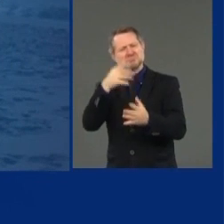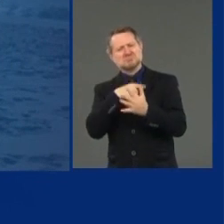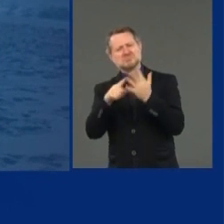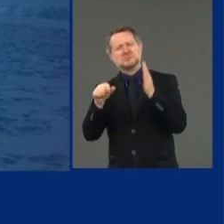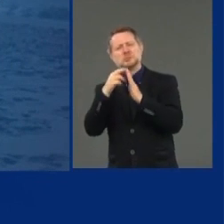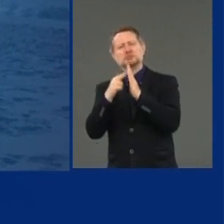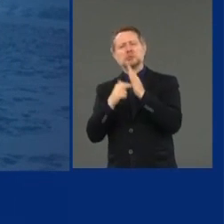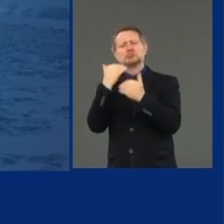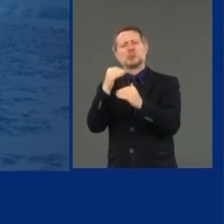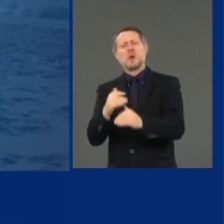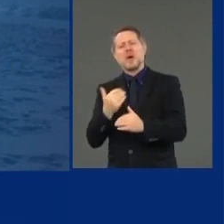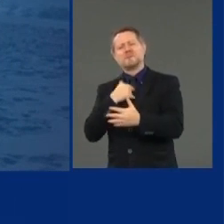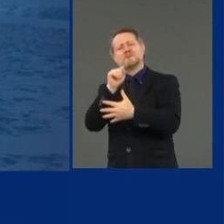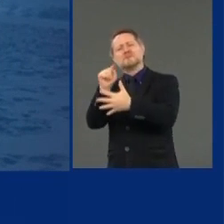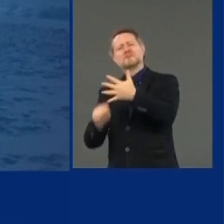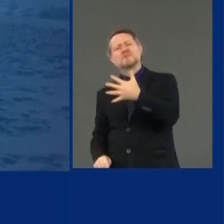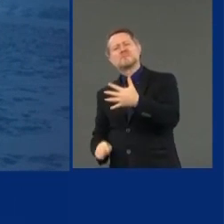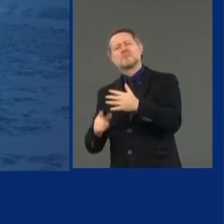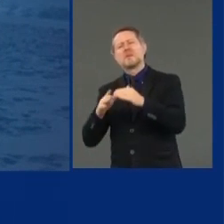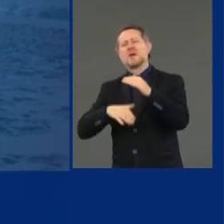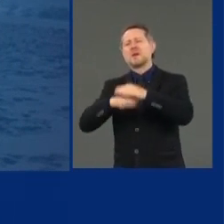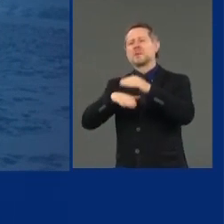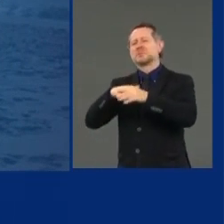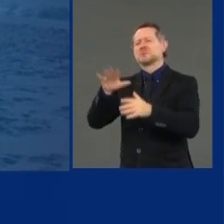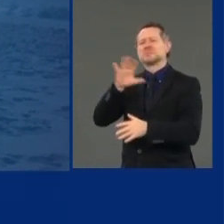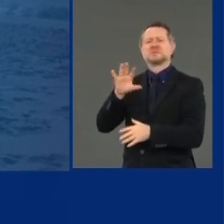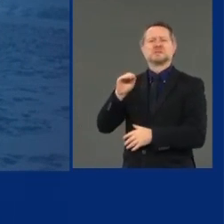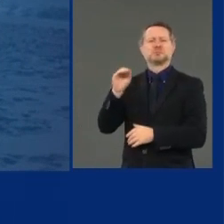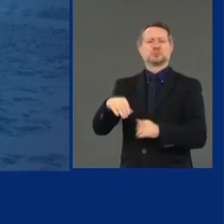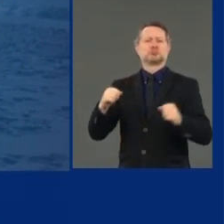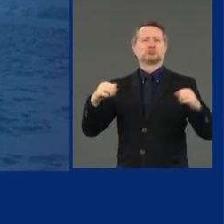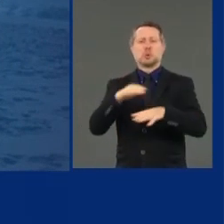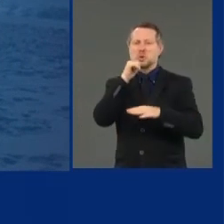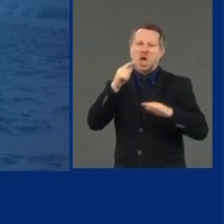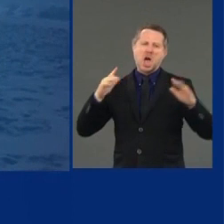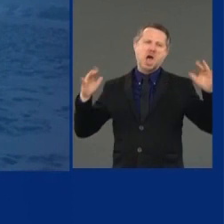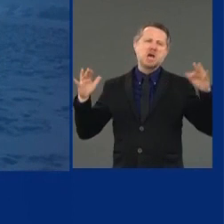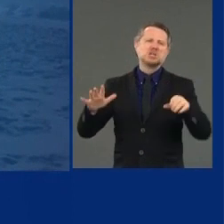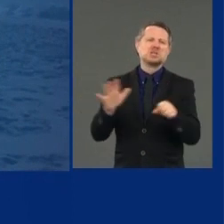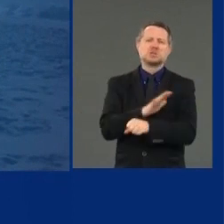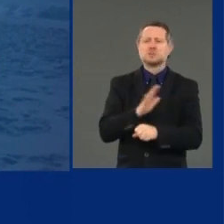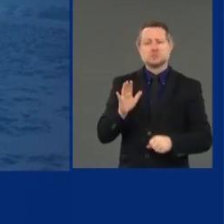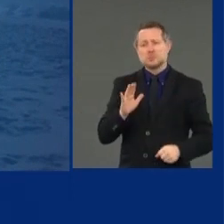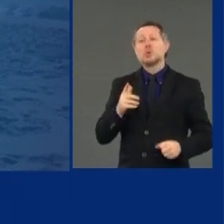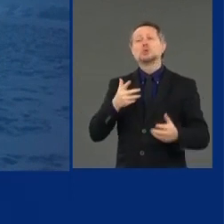PARK. JUST A NOTE ON THESE BEACHES. THERE ARE CERTAIN RULES ON